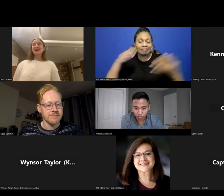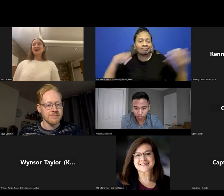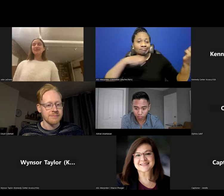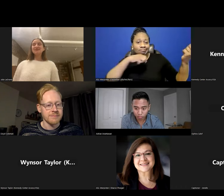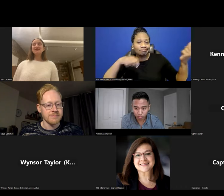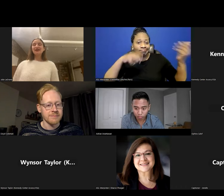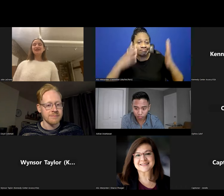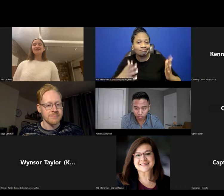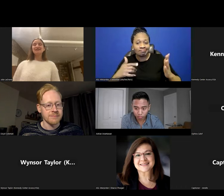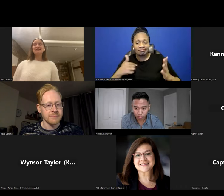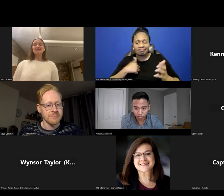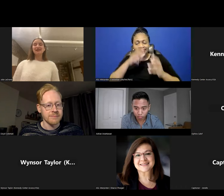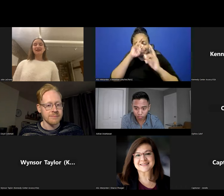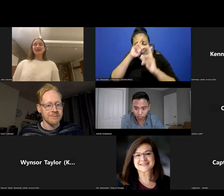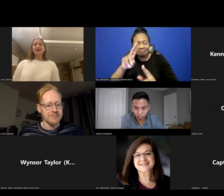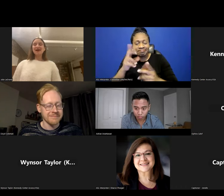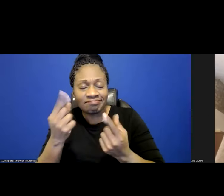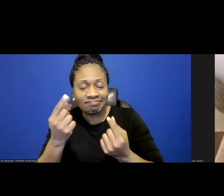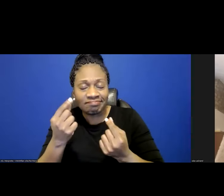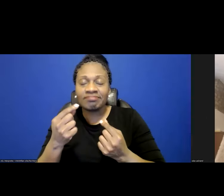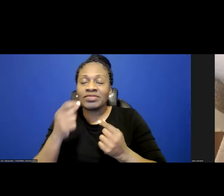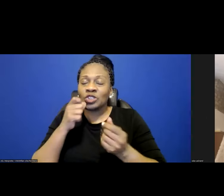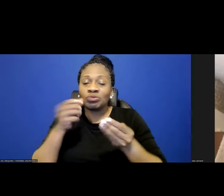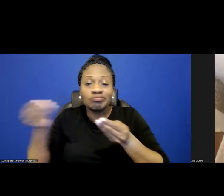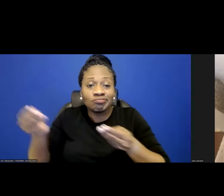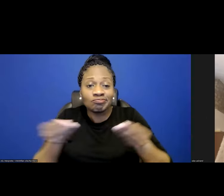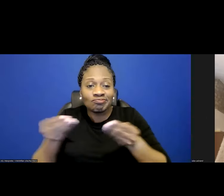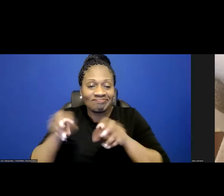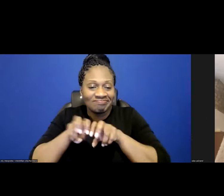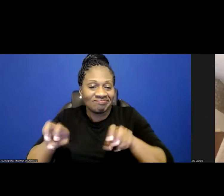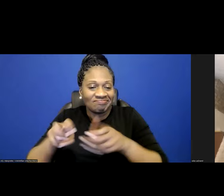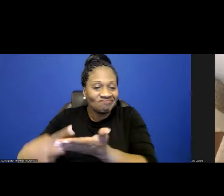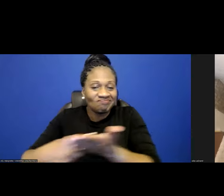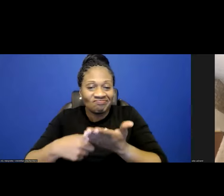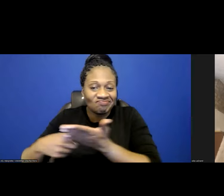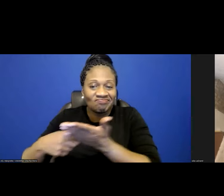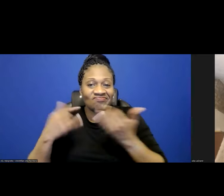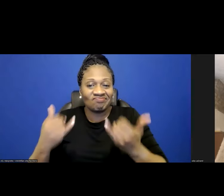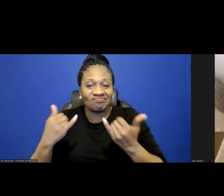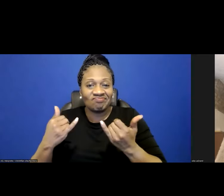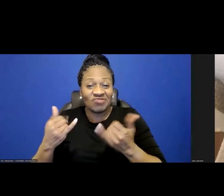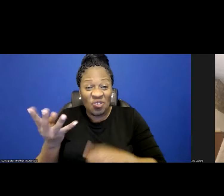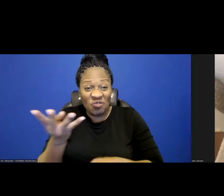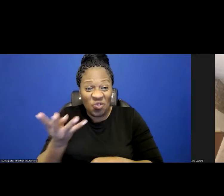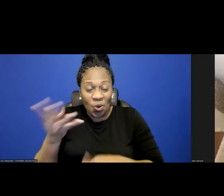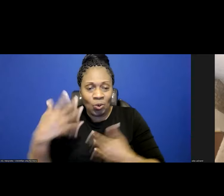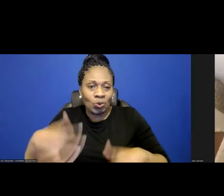I am so honored to be moderating our panel discussion this evening with four incredible panelists